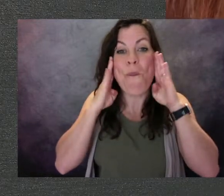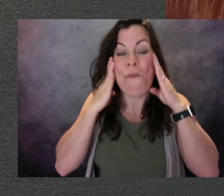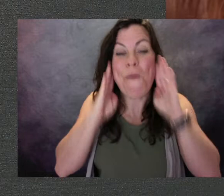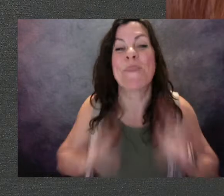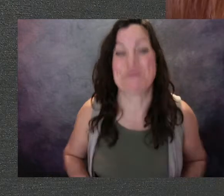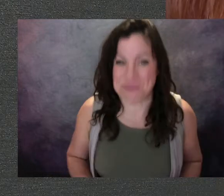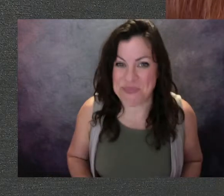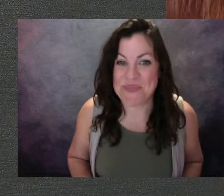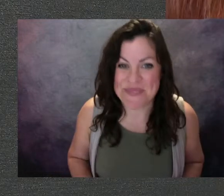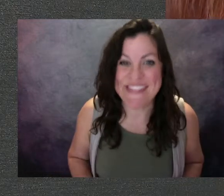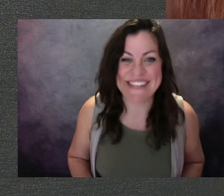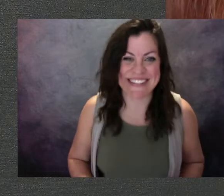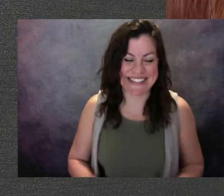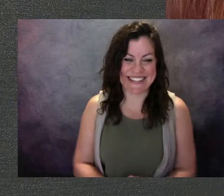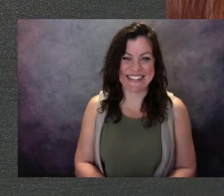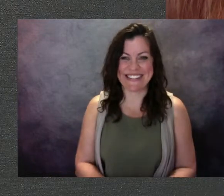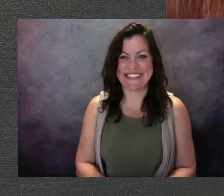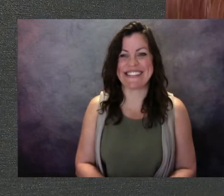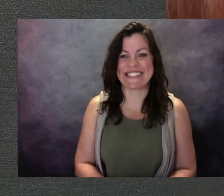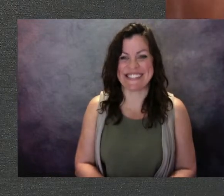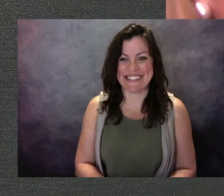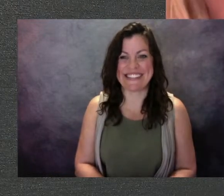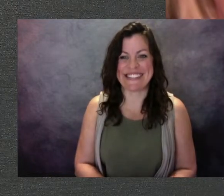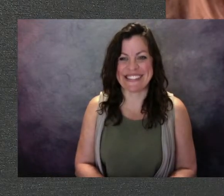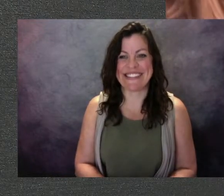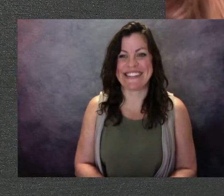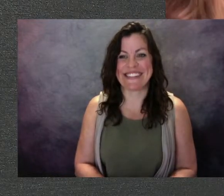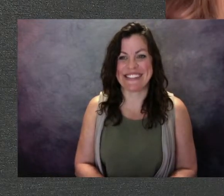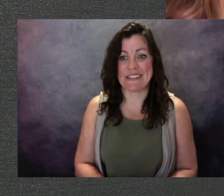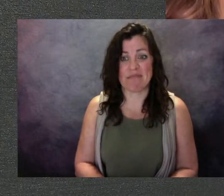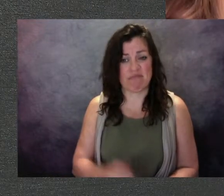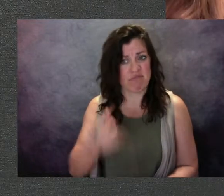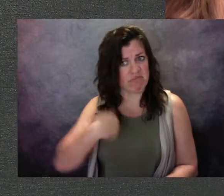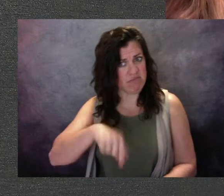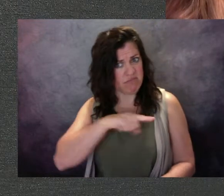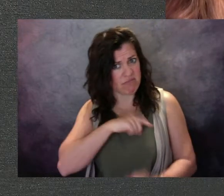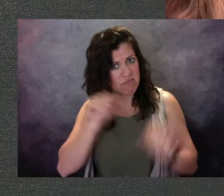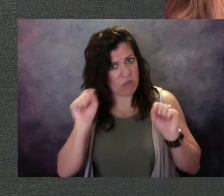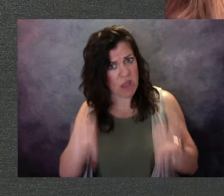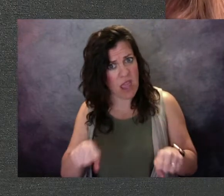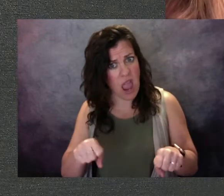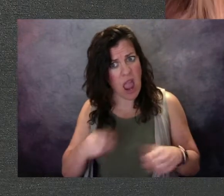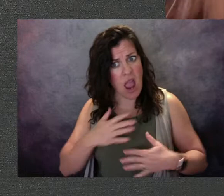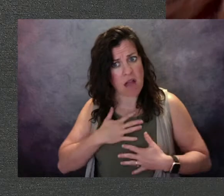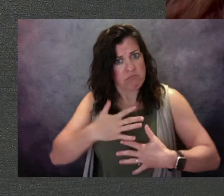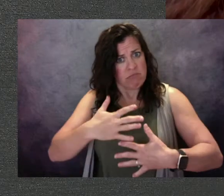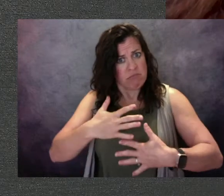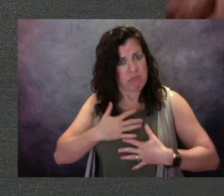So we will put that right there. We can't breathe under the water, right? No, we can't.